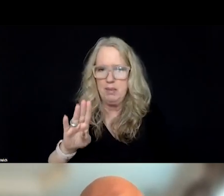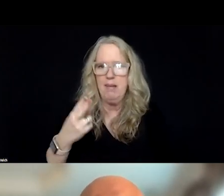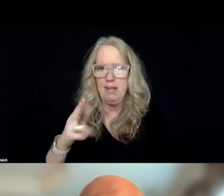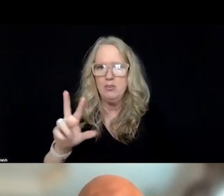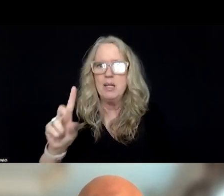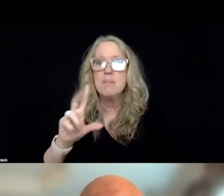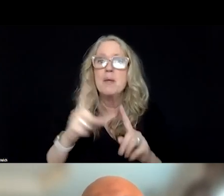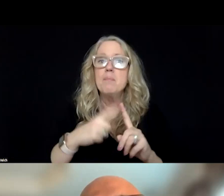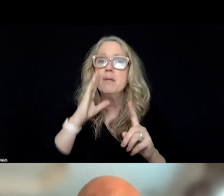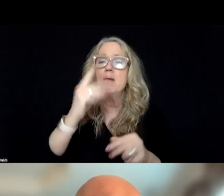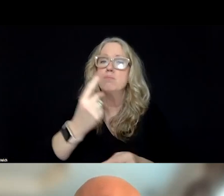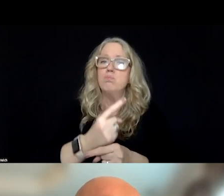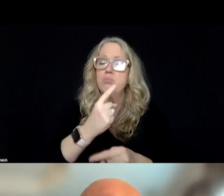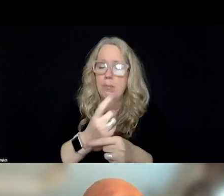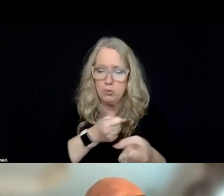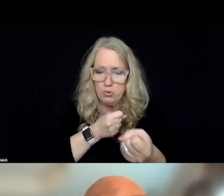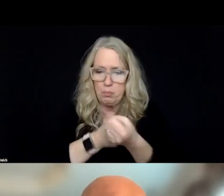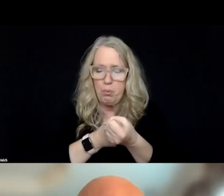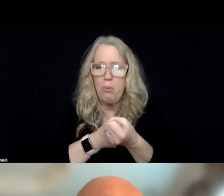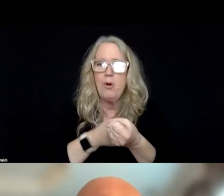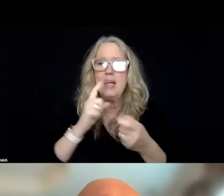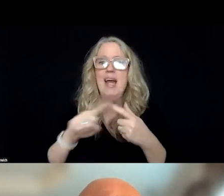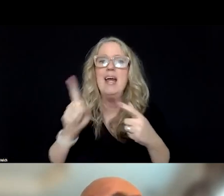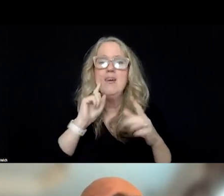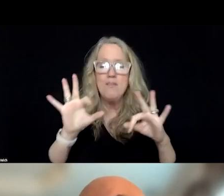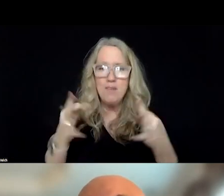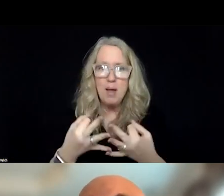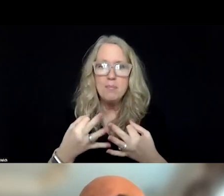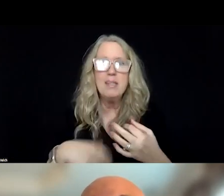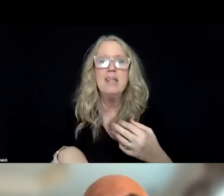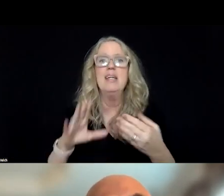THE PROPER SUPPORT TO A FAMILY, COMMUNITY,